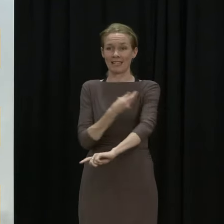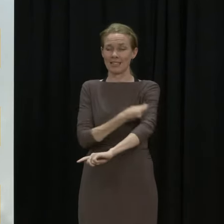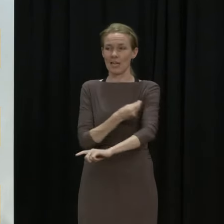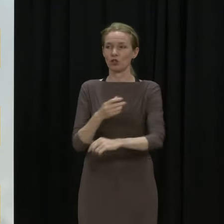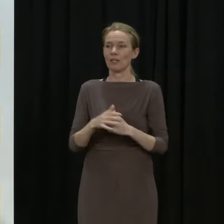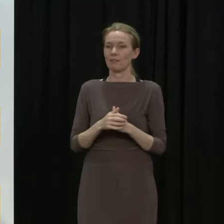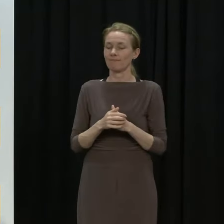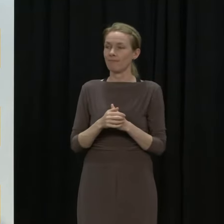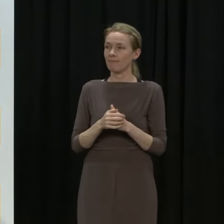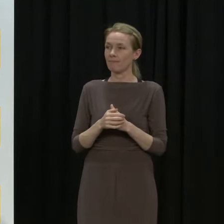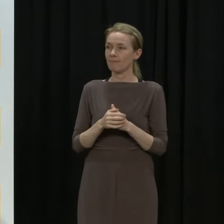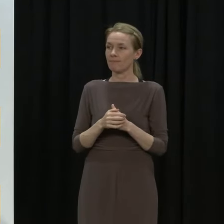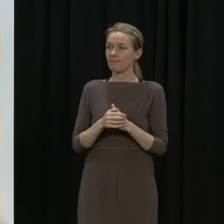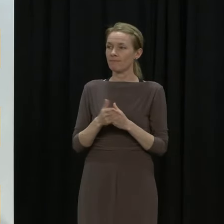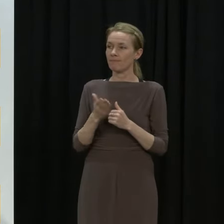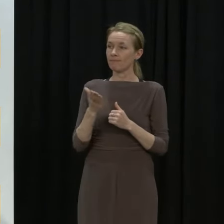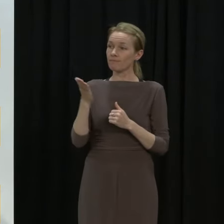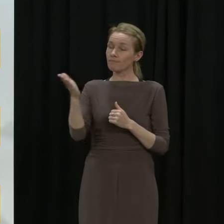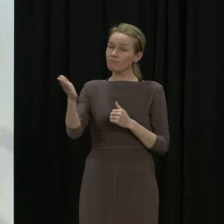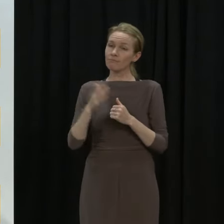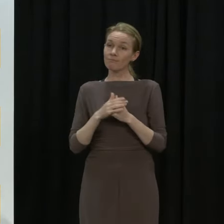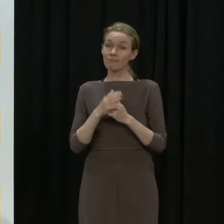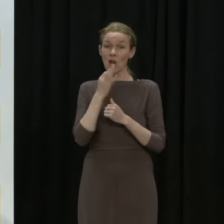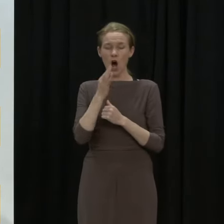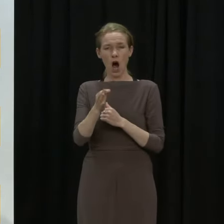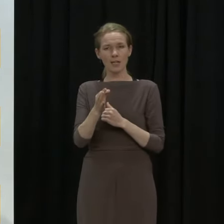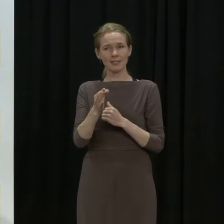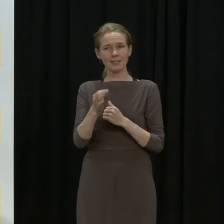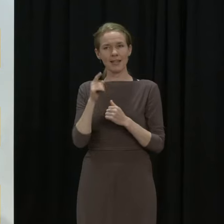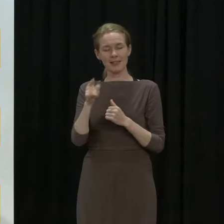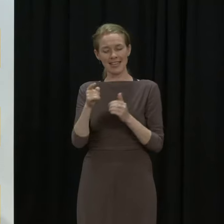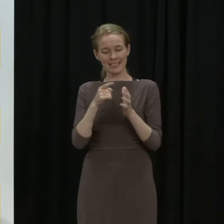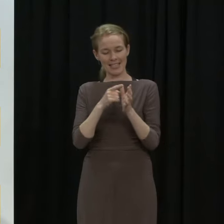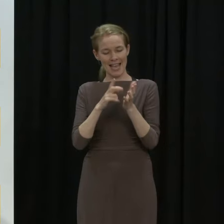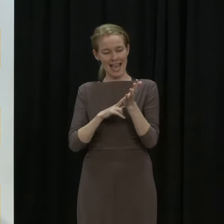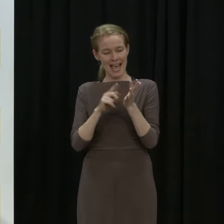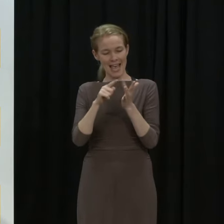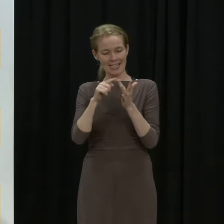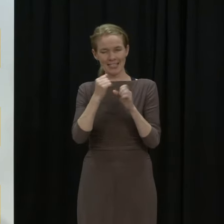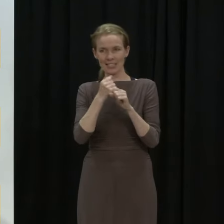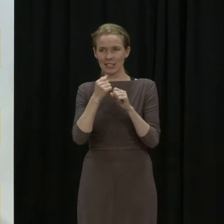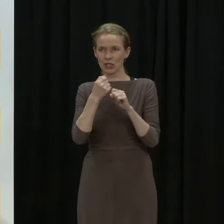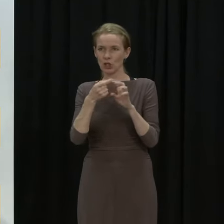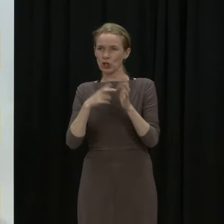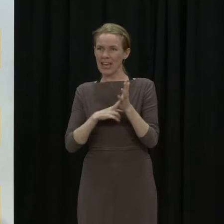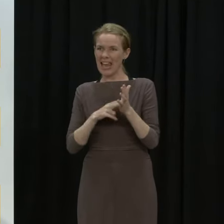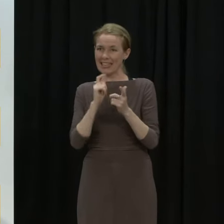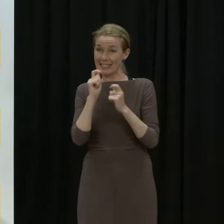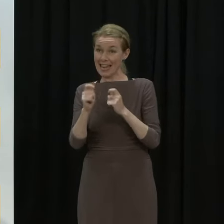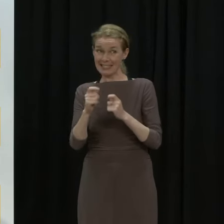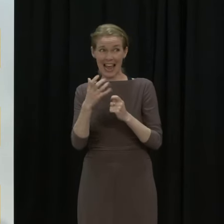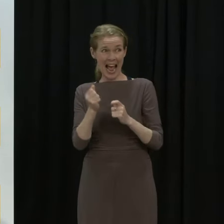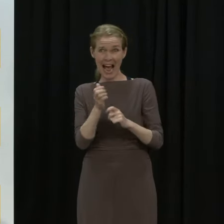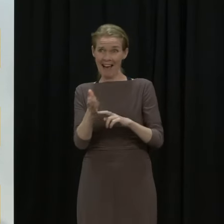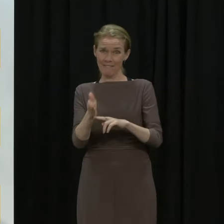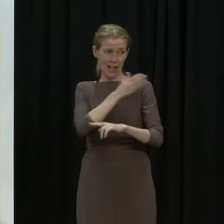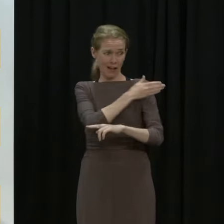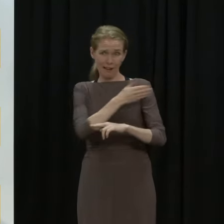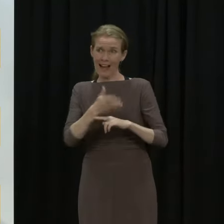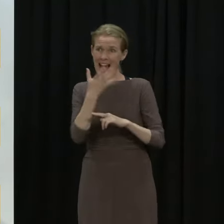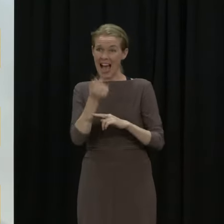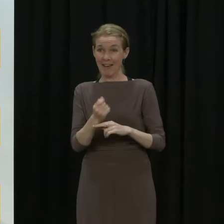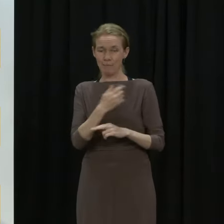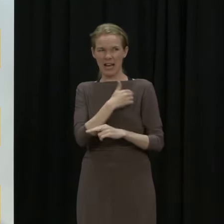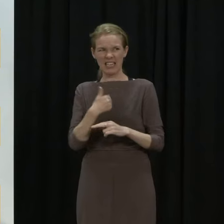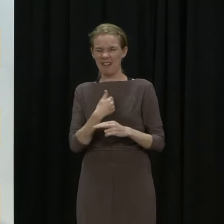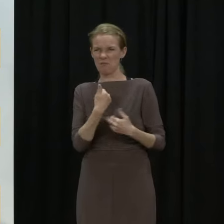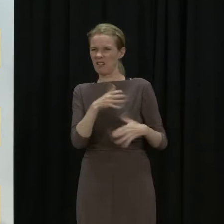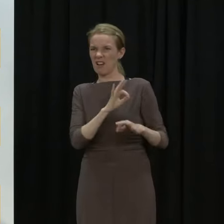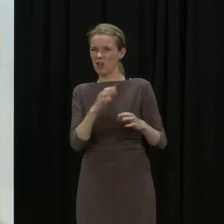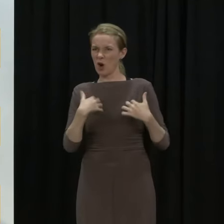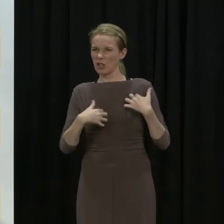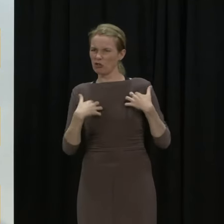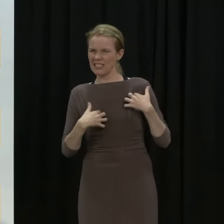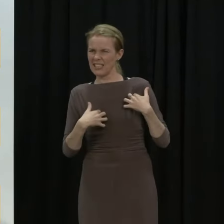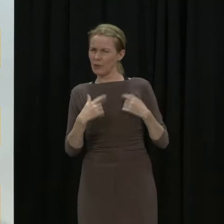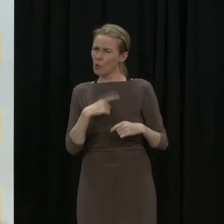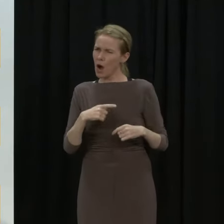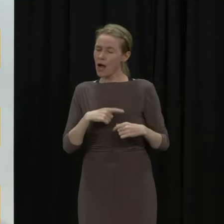bit, so please get vaccinated.